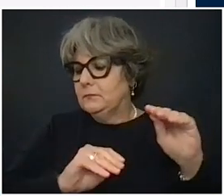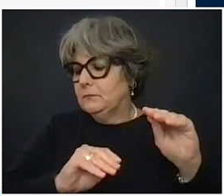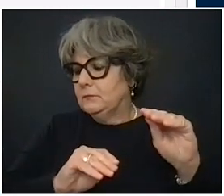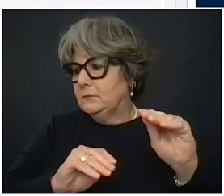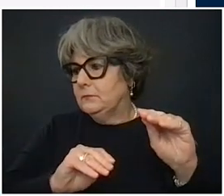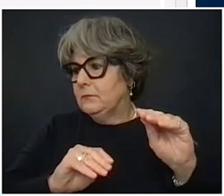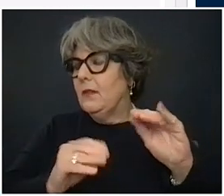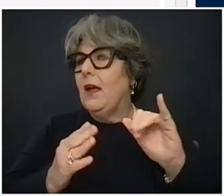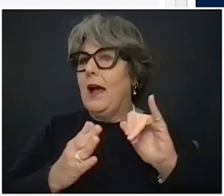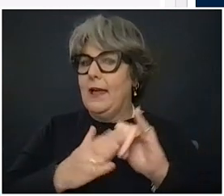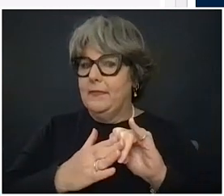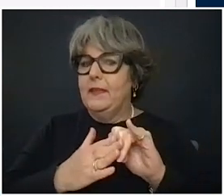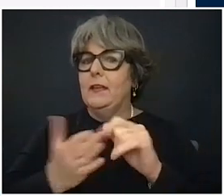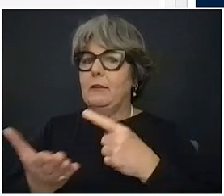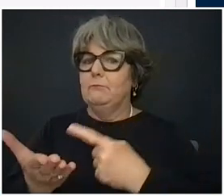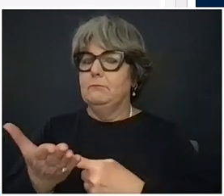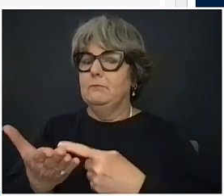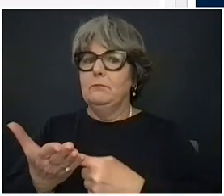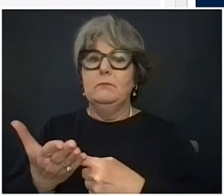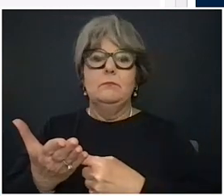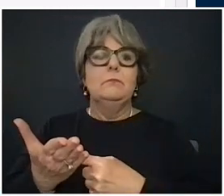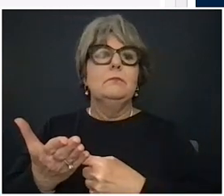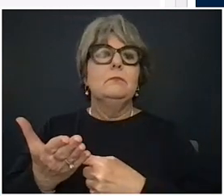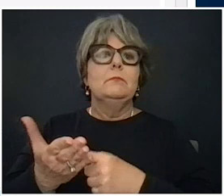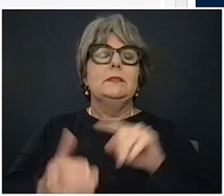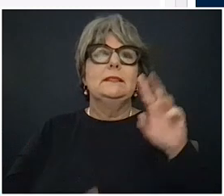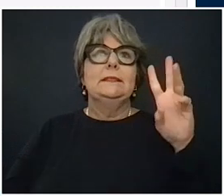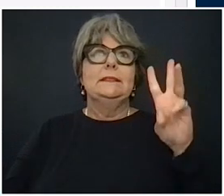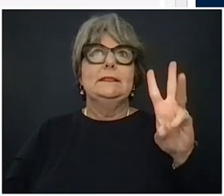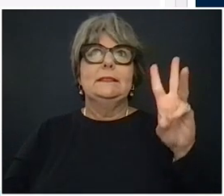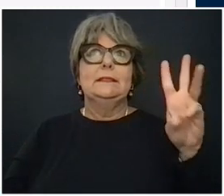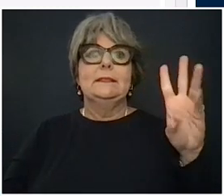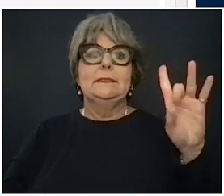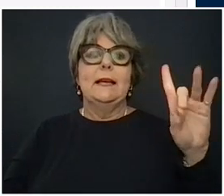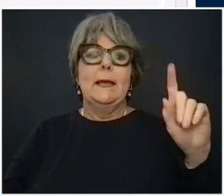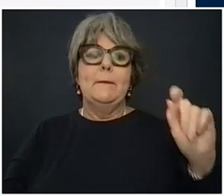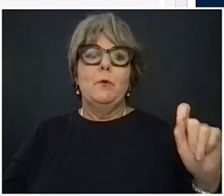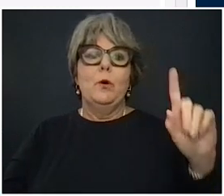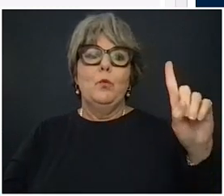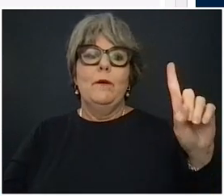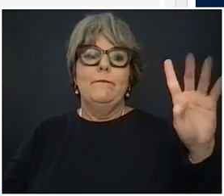temperature check. Can we move to 668.14, program participation? Anything else?